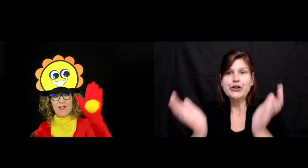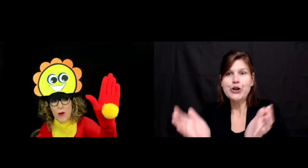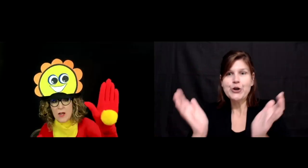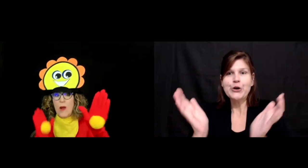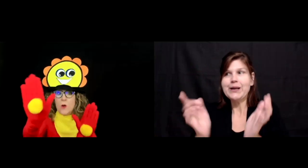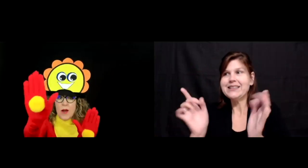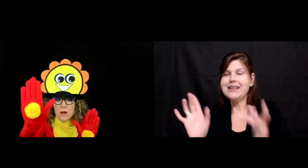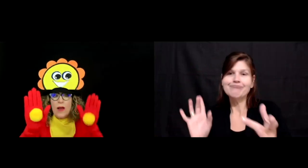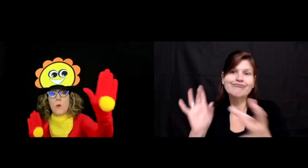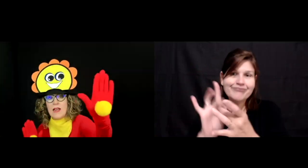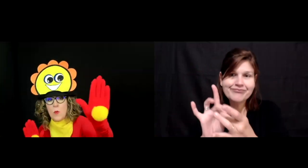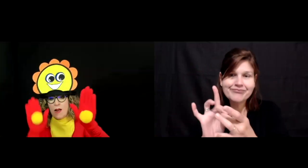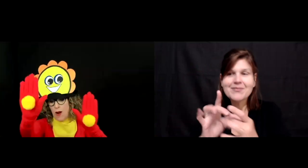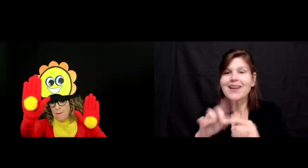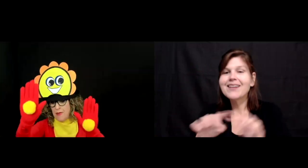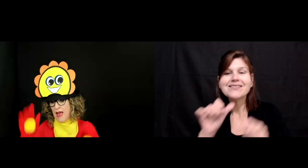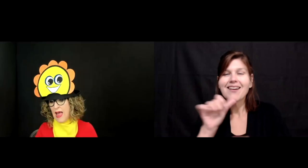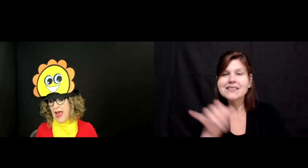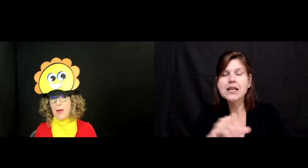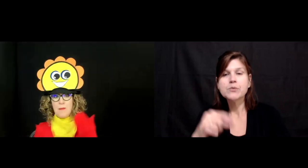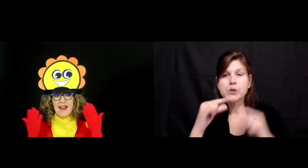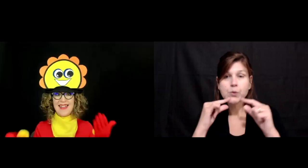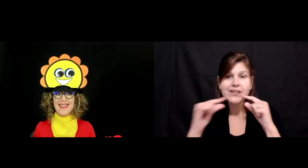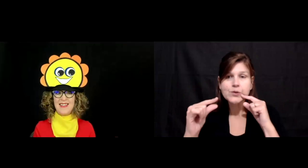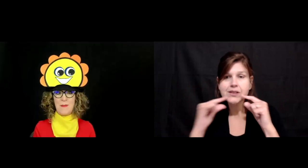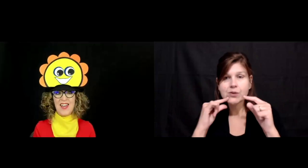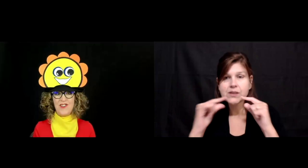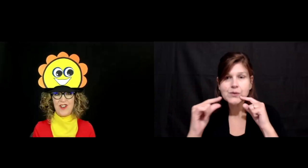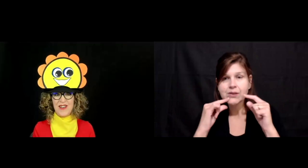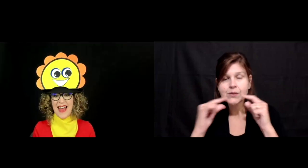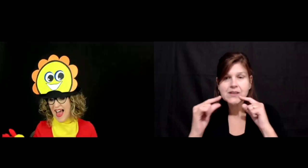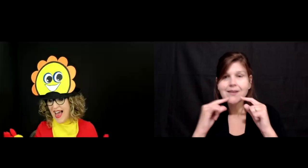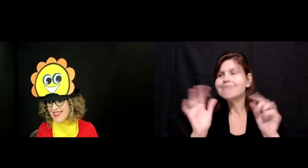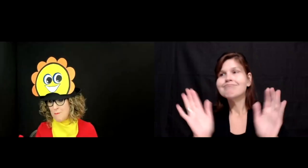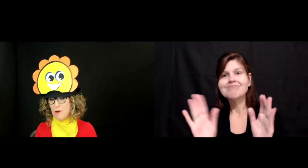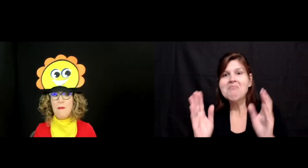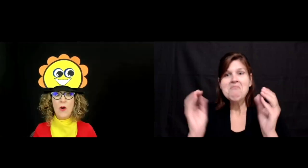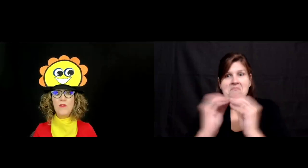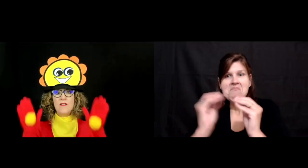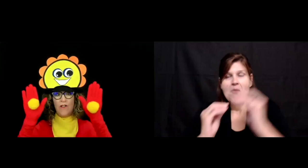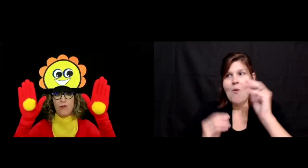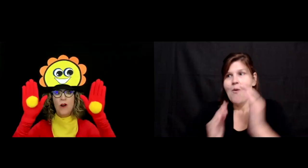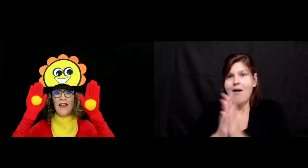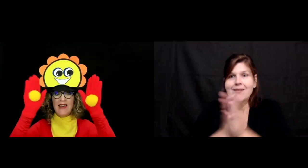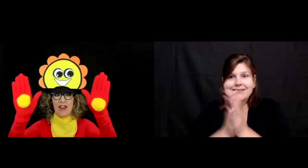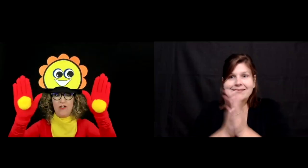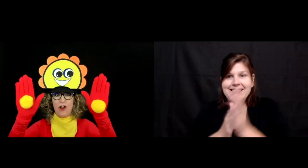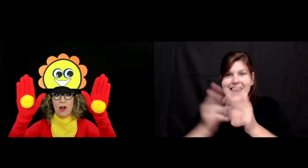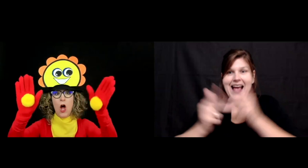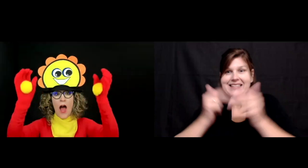as "Gwyn-Gwyn-Gwyn-Gwyn-Gwynnie-Gwyn-Gwyn!" It builds anticipation and it promotes visual attention.